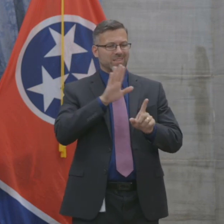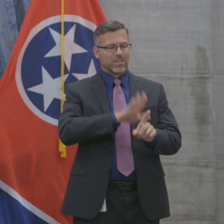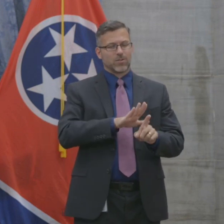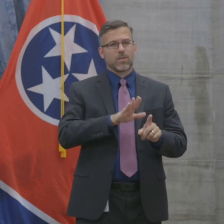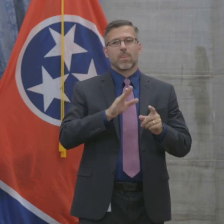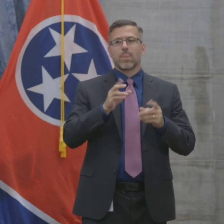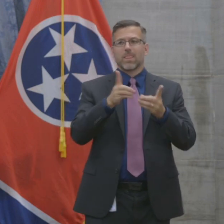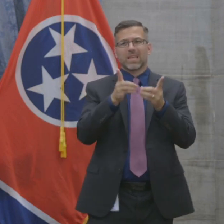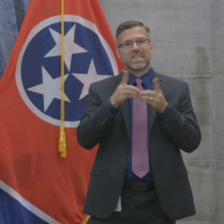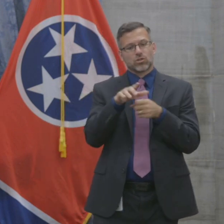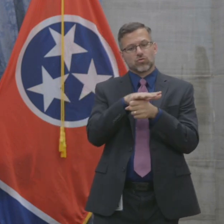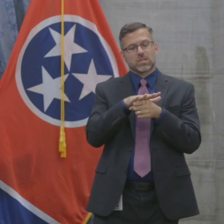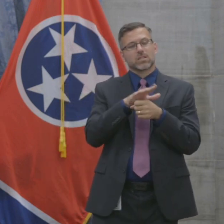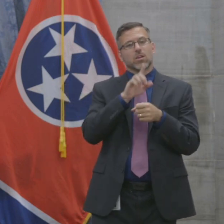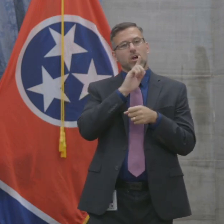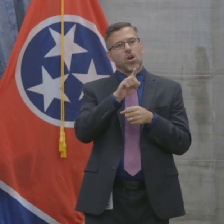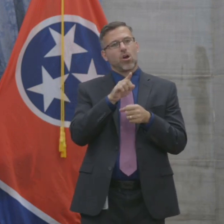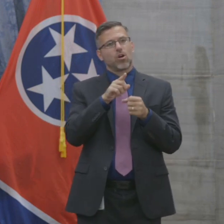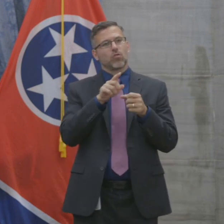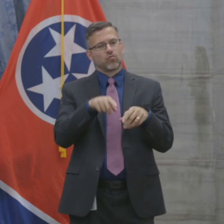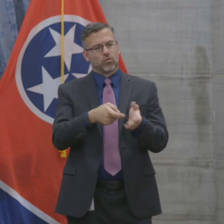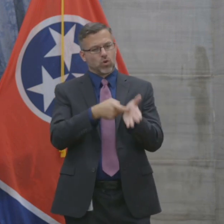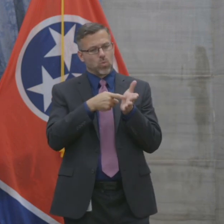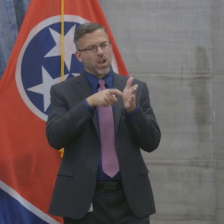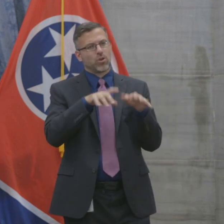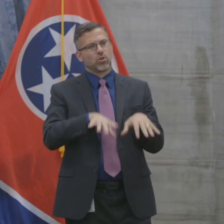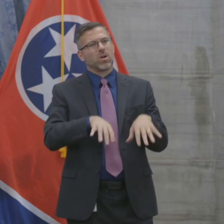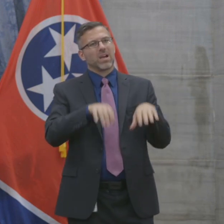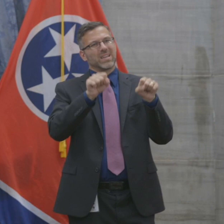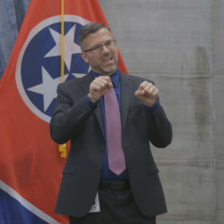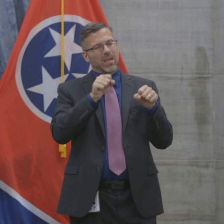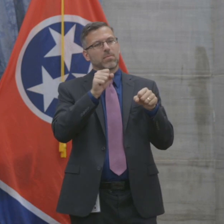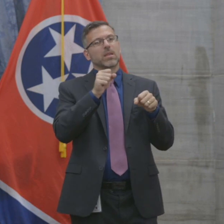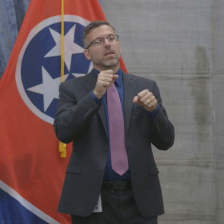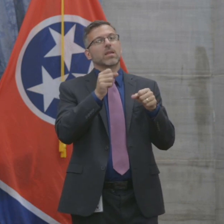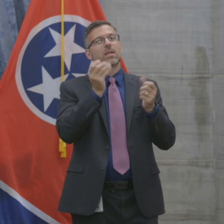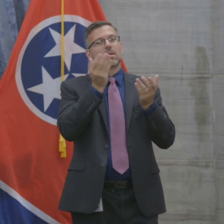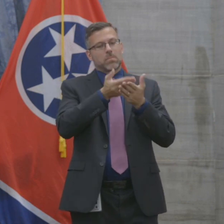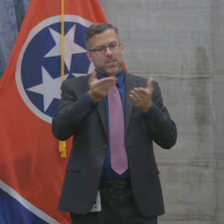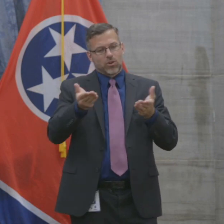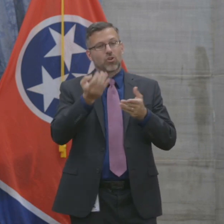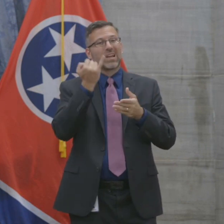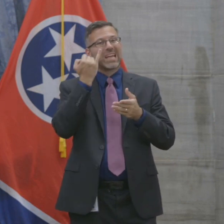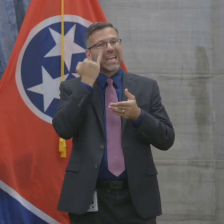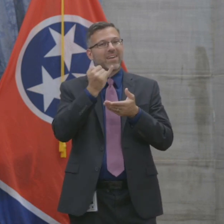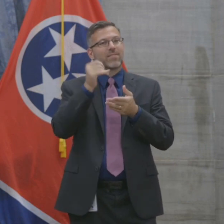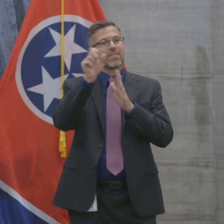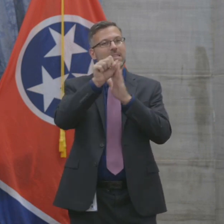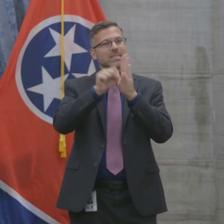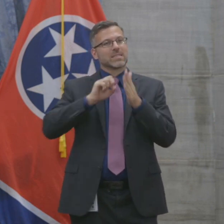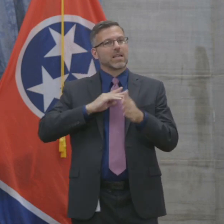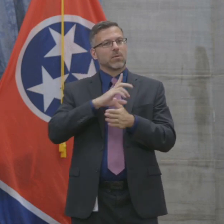I was wondering does the department have any mechanism for overseeing those -- that self source curriculum?